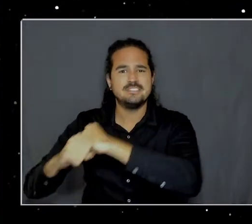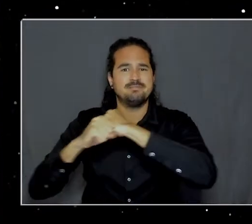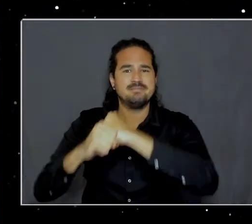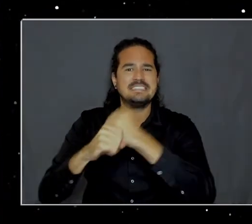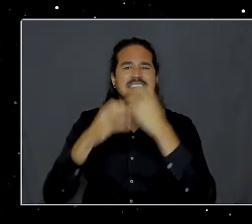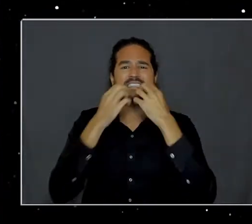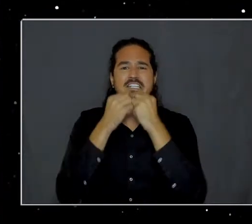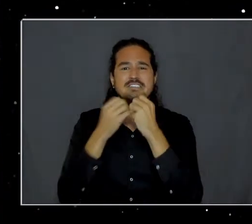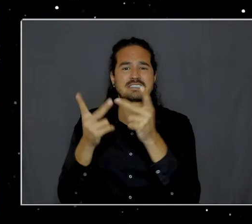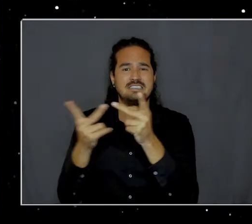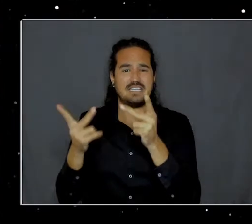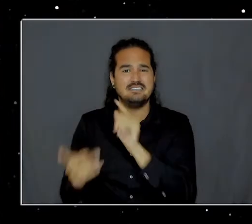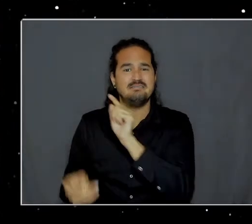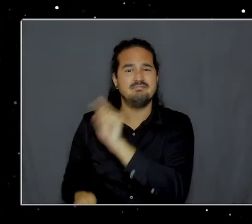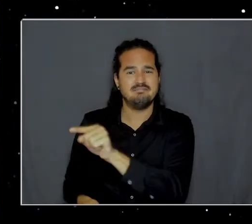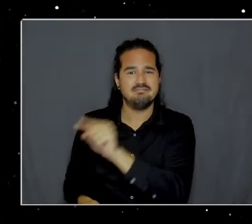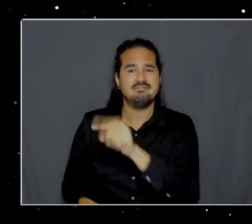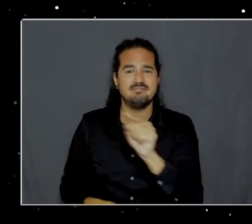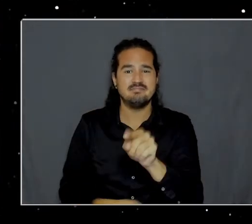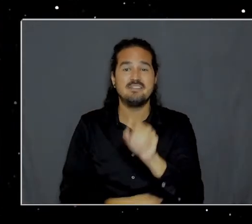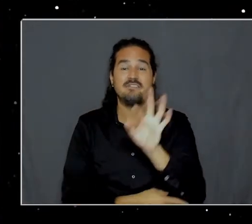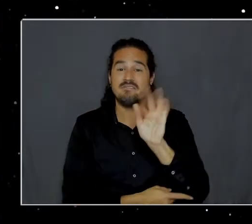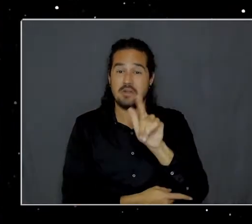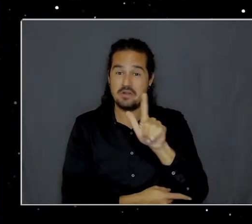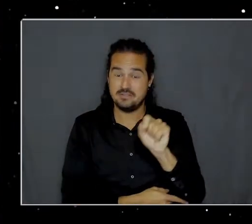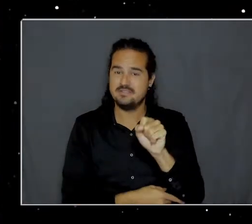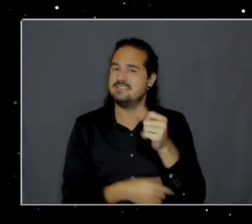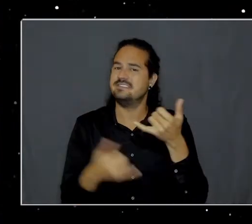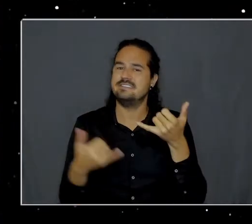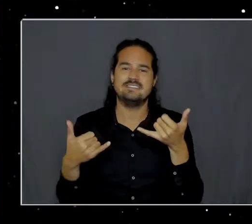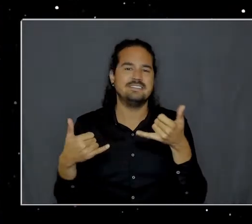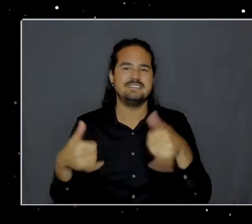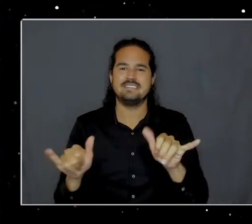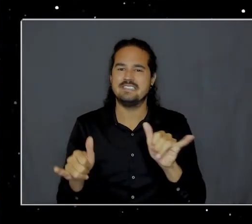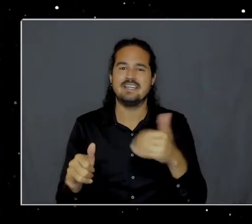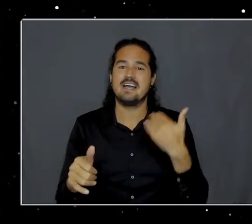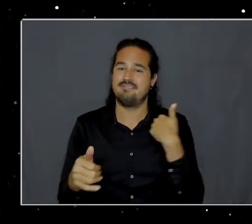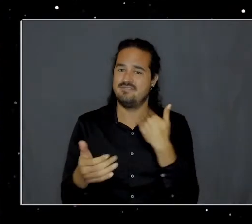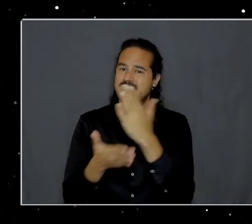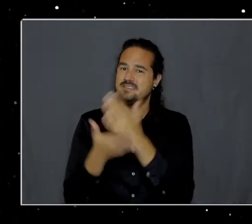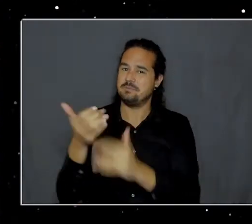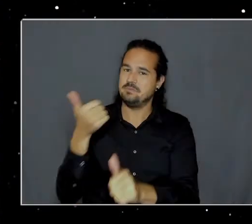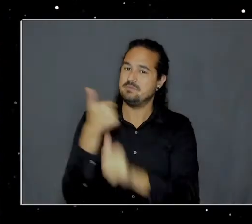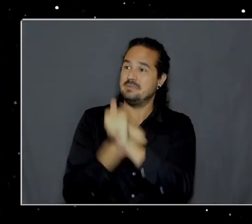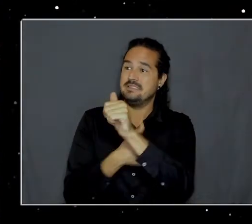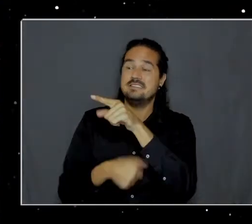SITE, THE FALLS REMAINS UNDER THREAT BY COMMERCIAL